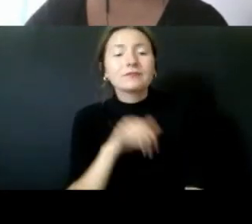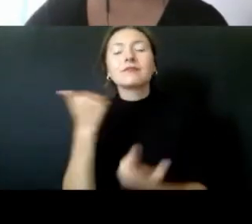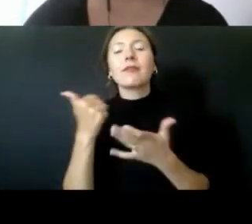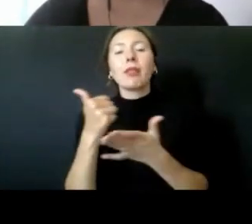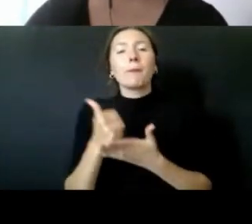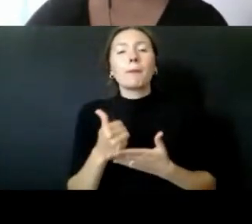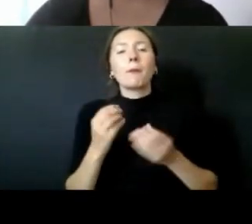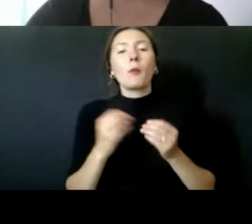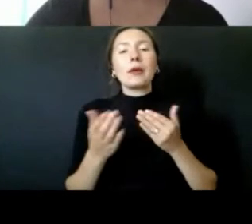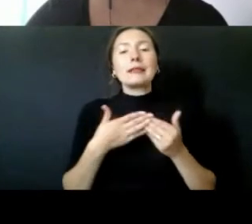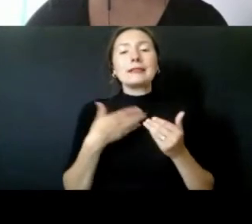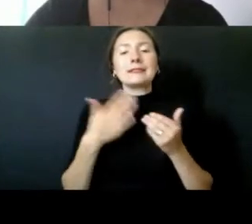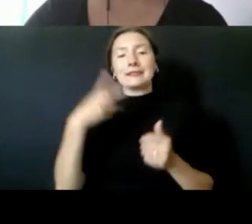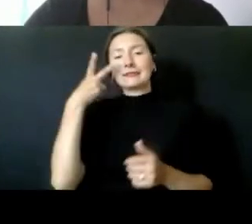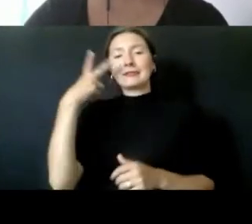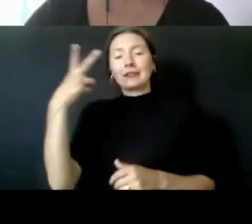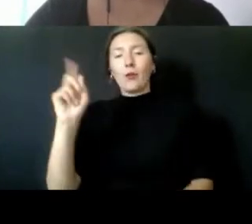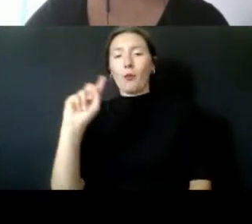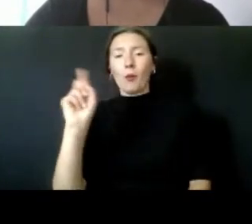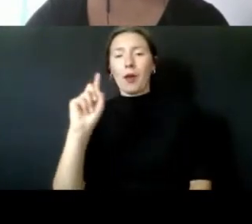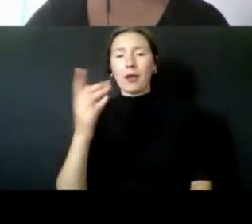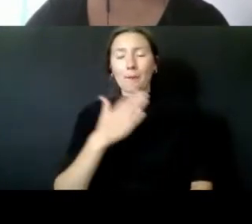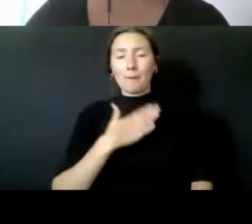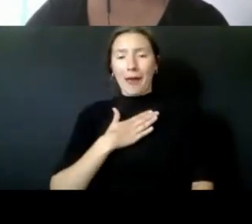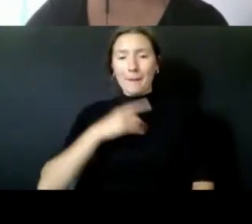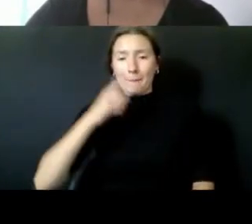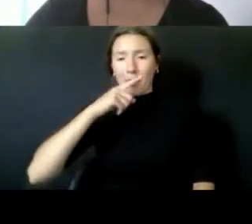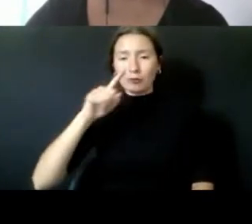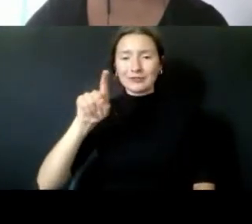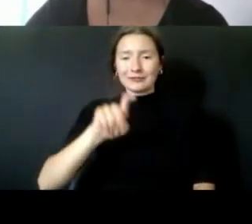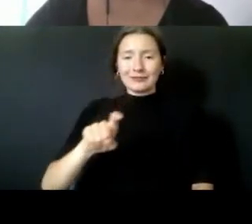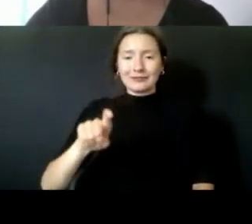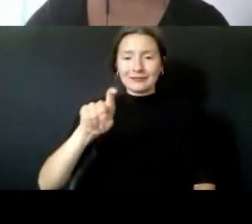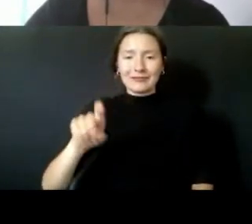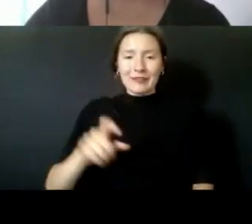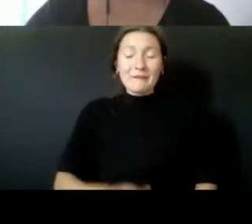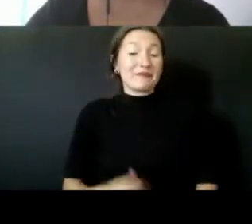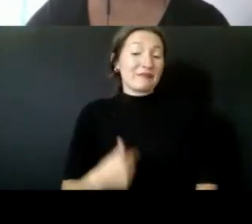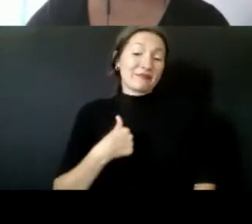so that's one of the things that i really like to do i also try to change my text cursor